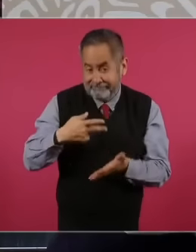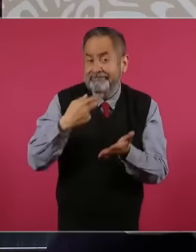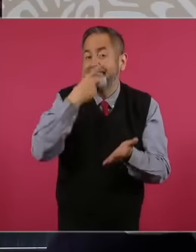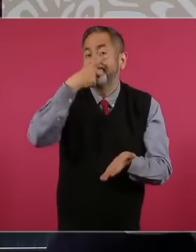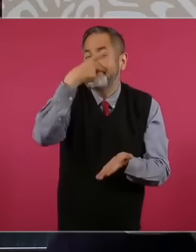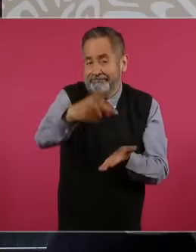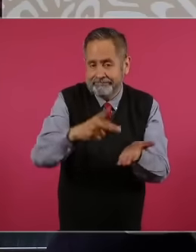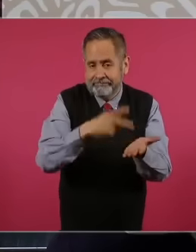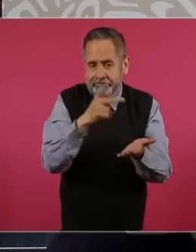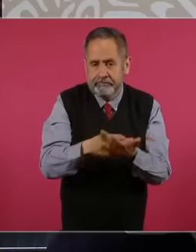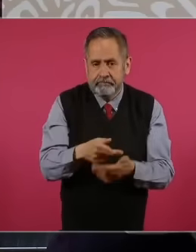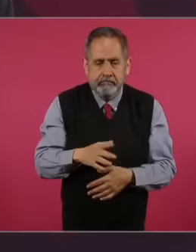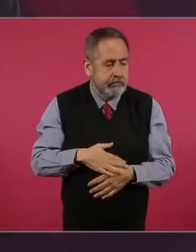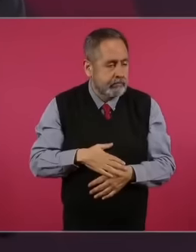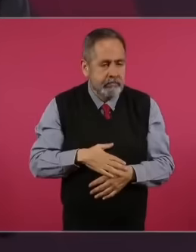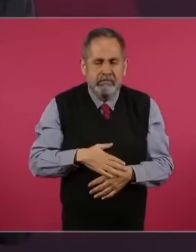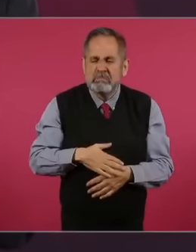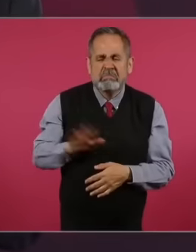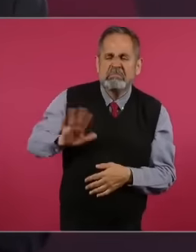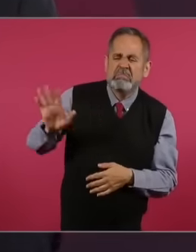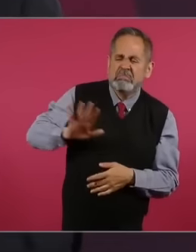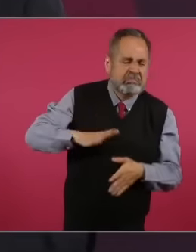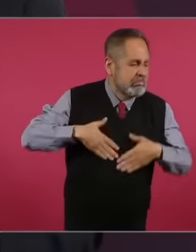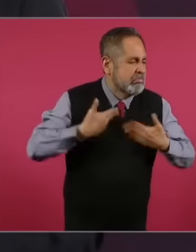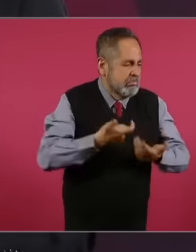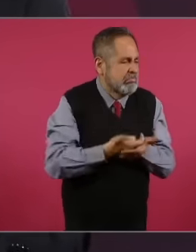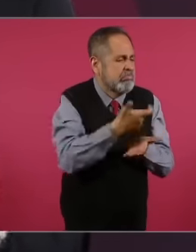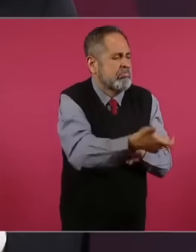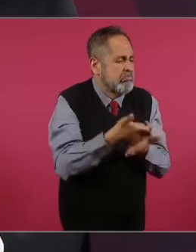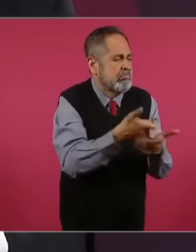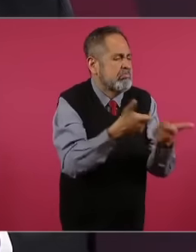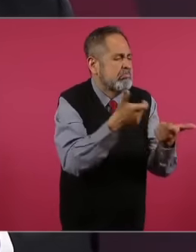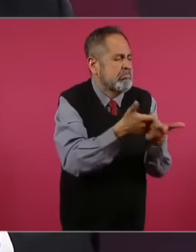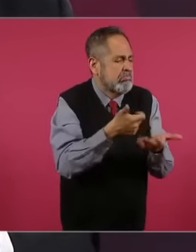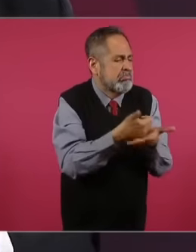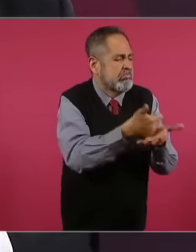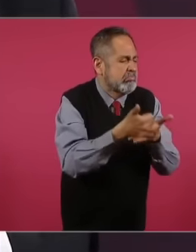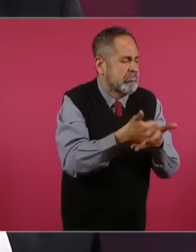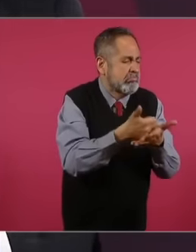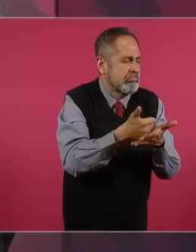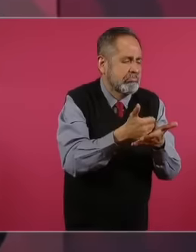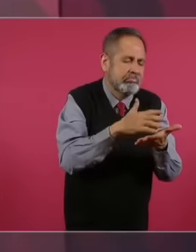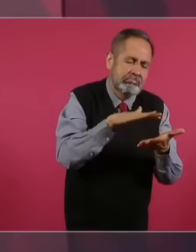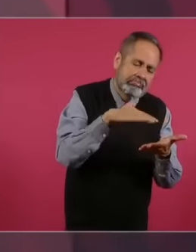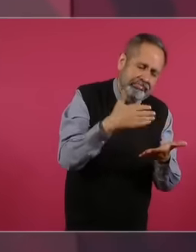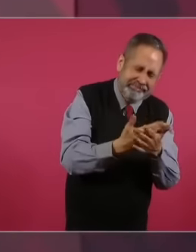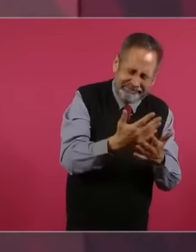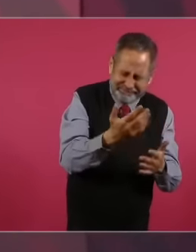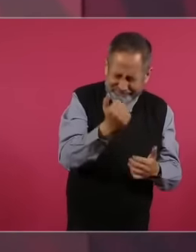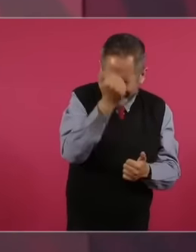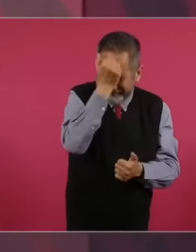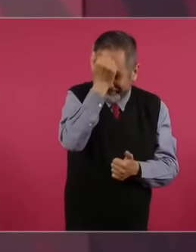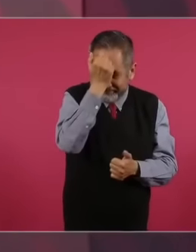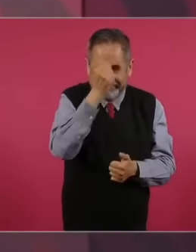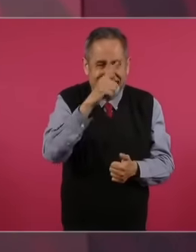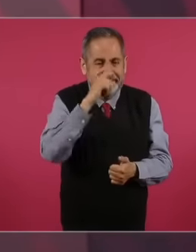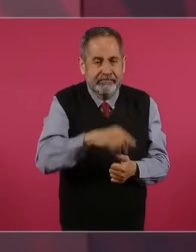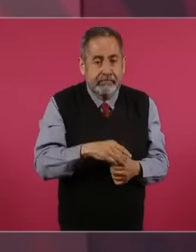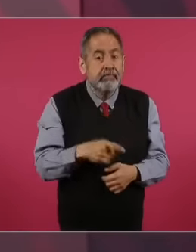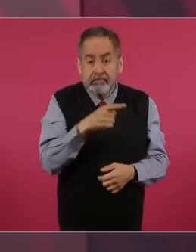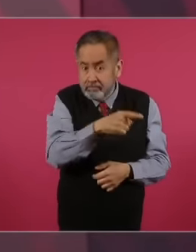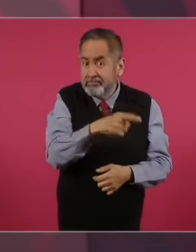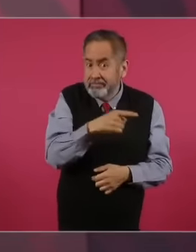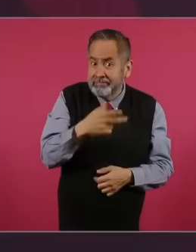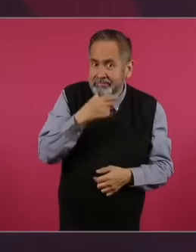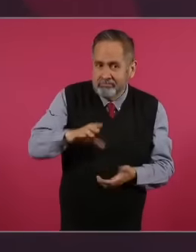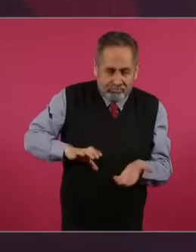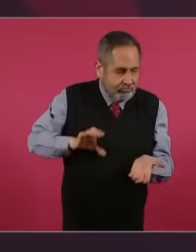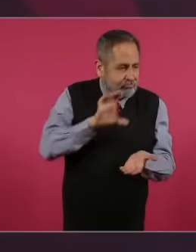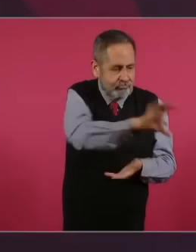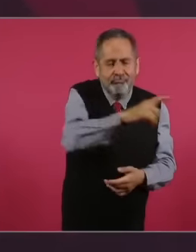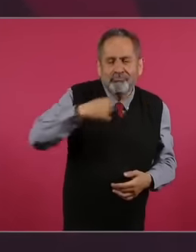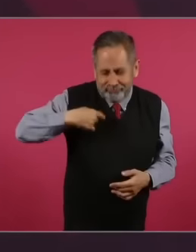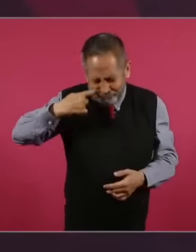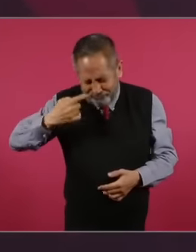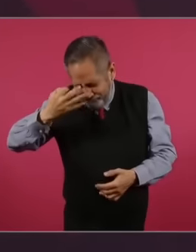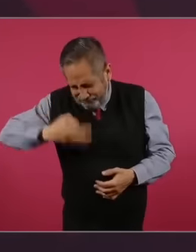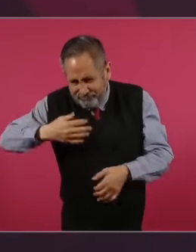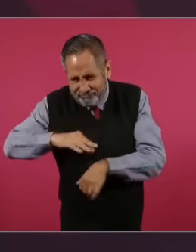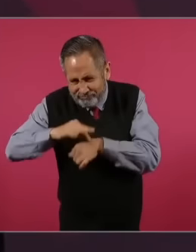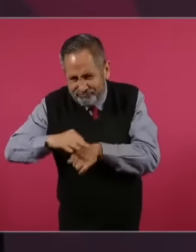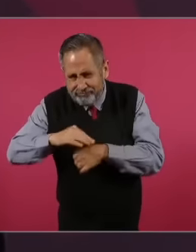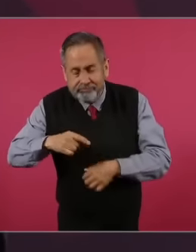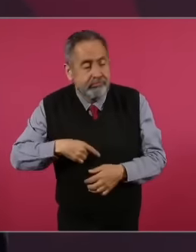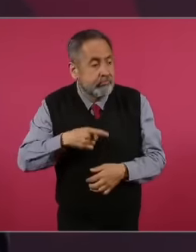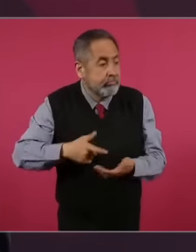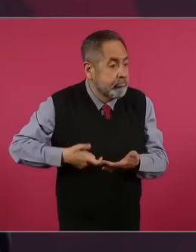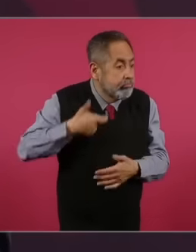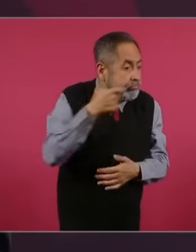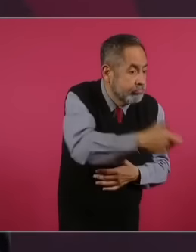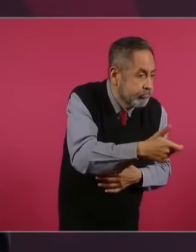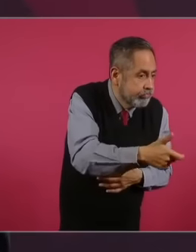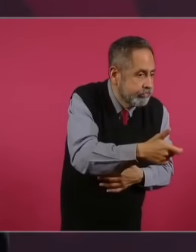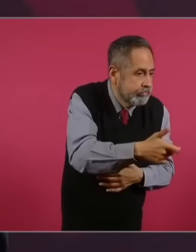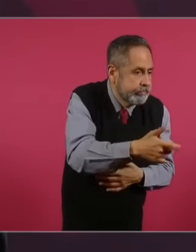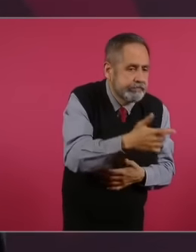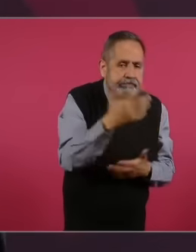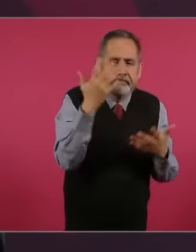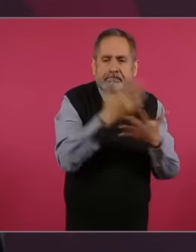there are some of these that I know of gave money to the conservative bloc. So